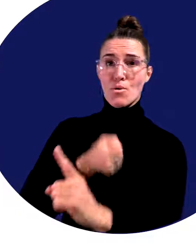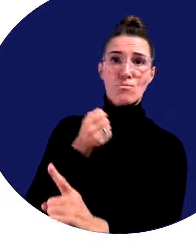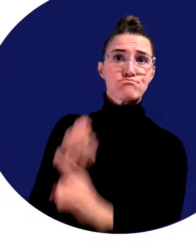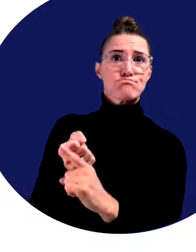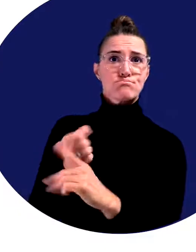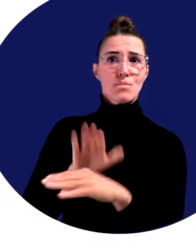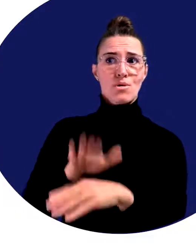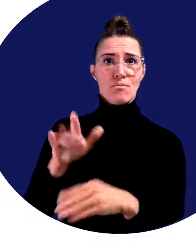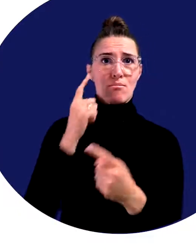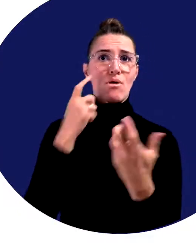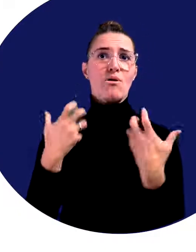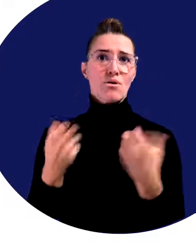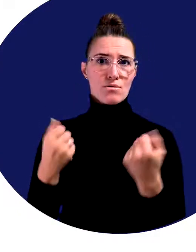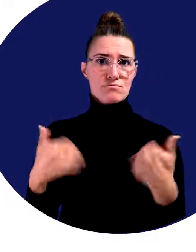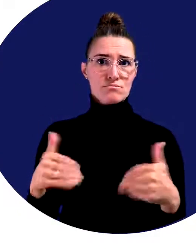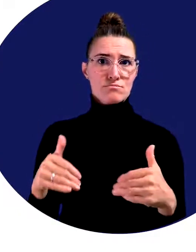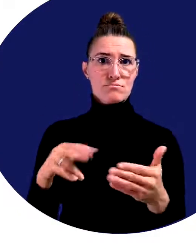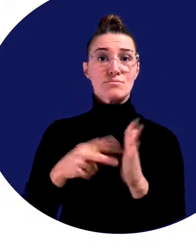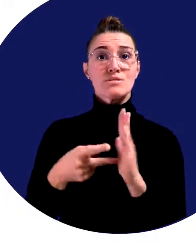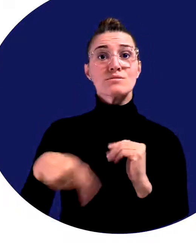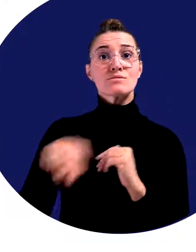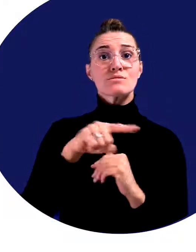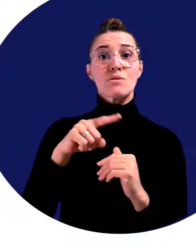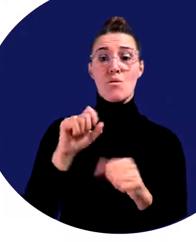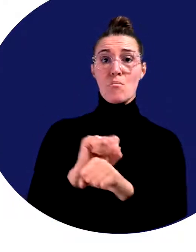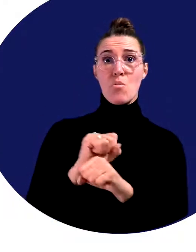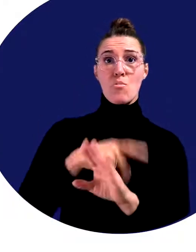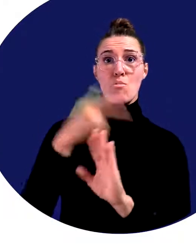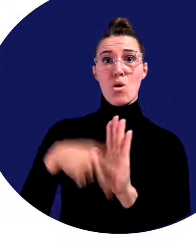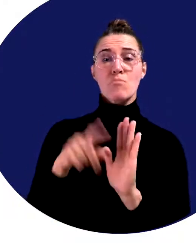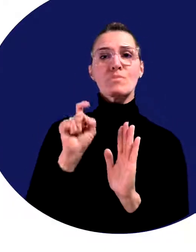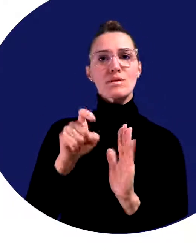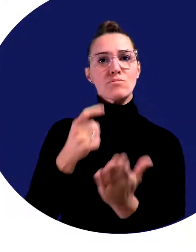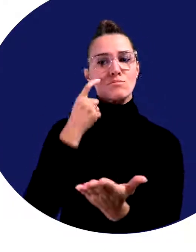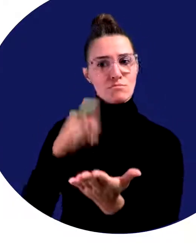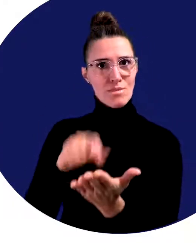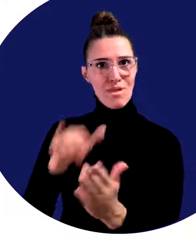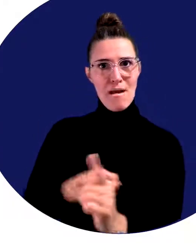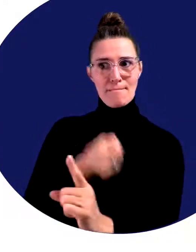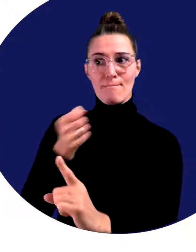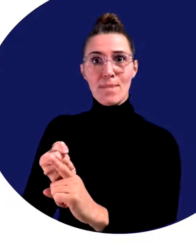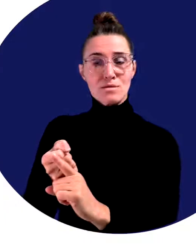This has a profound impact on mental health. Employment programs need to recognize this impact.